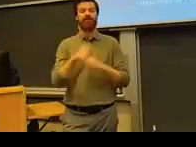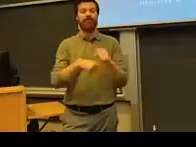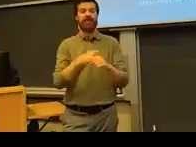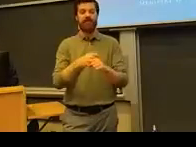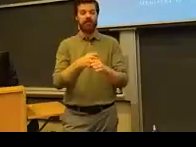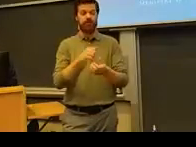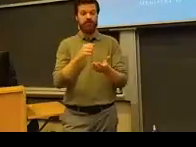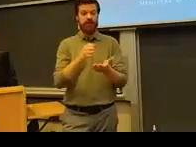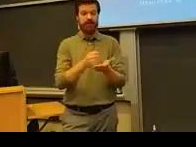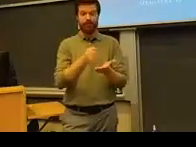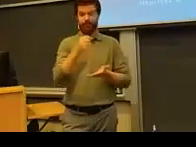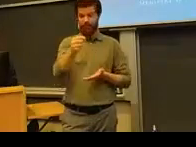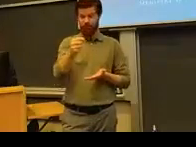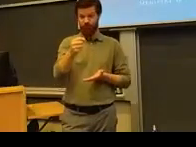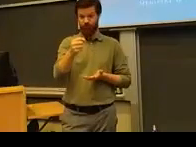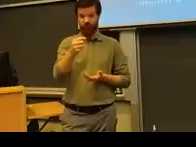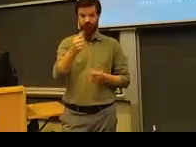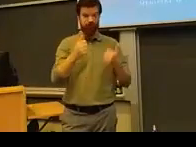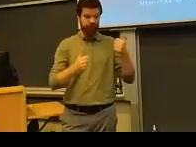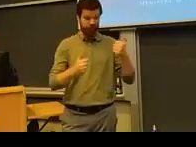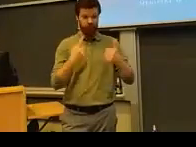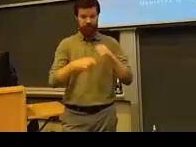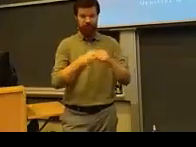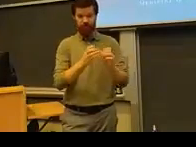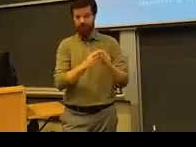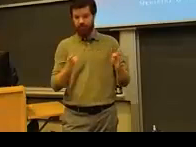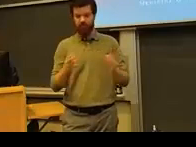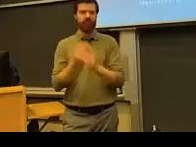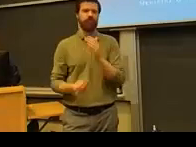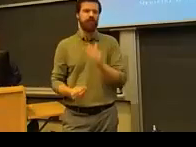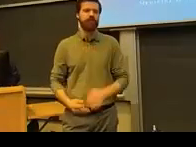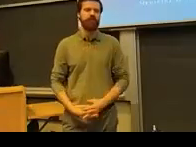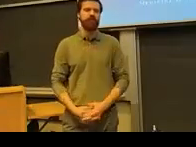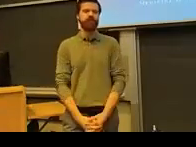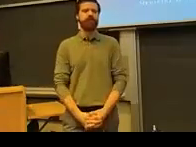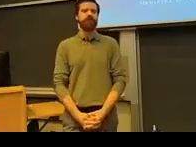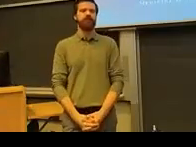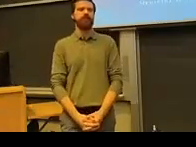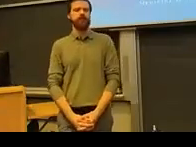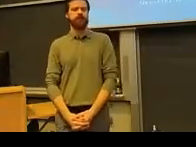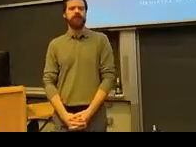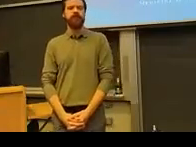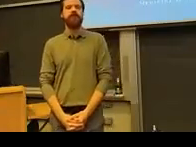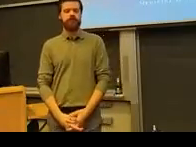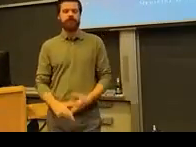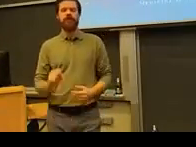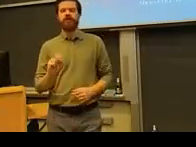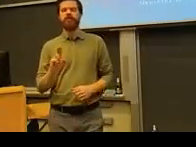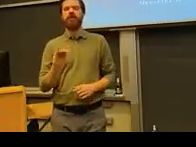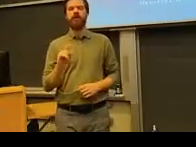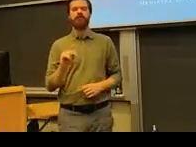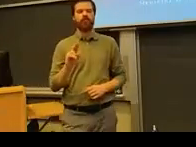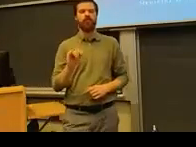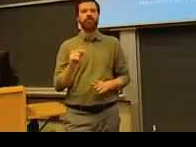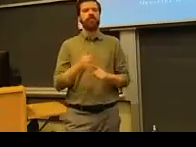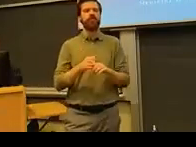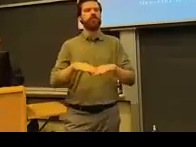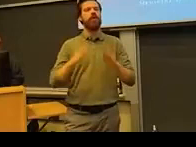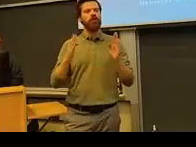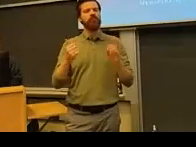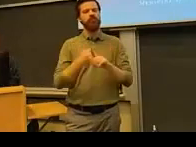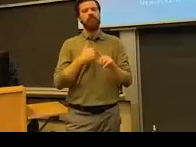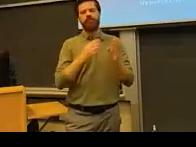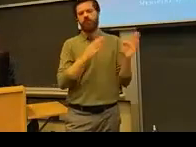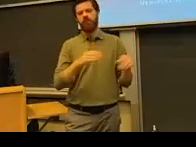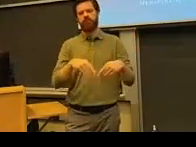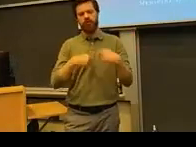admission so uh the Summits unit opened with a plan to begin to provide patient centered care